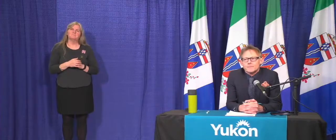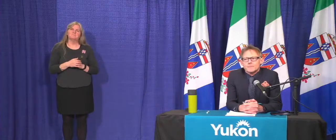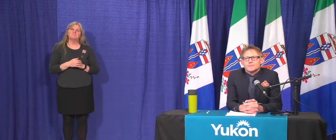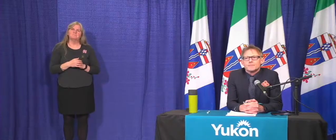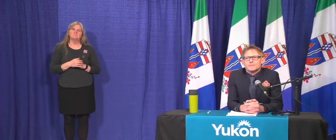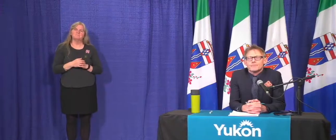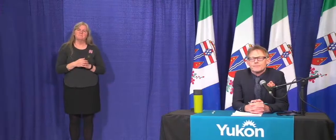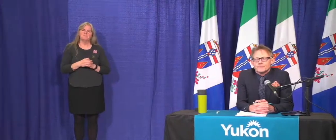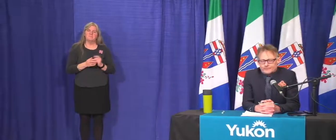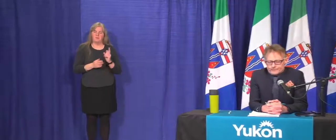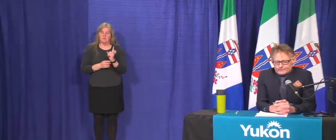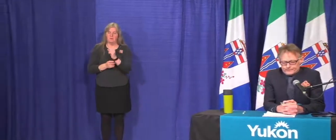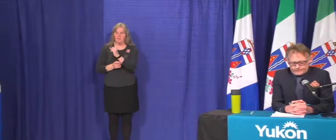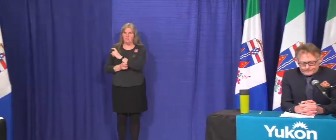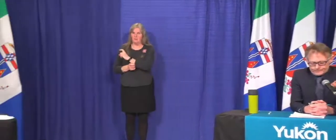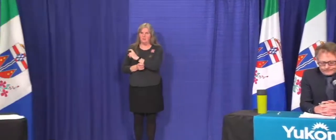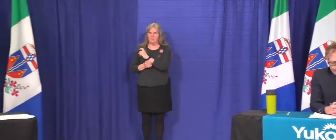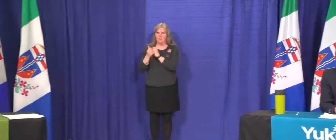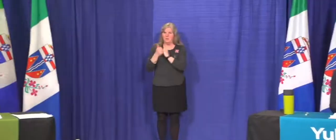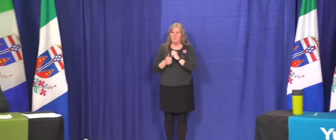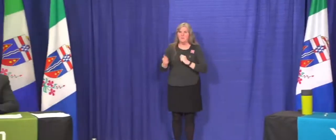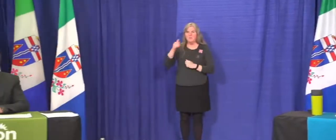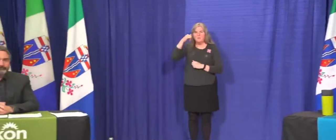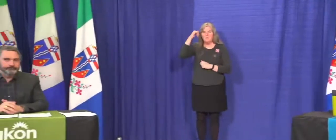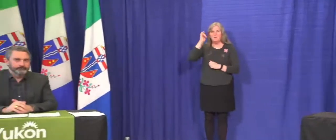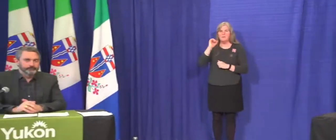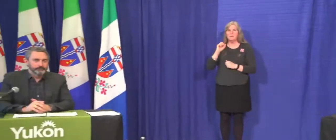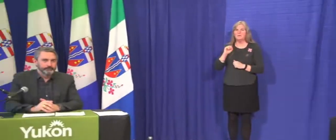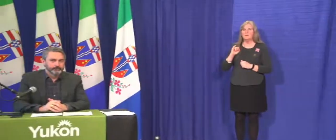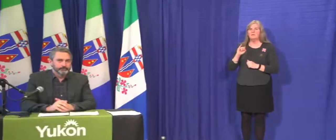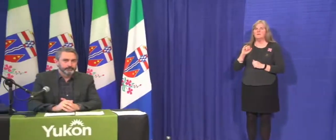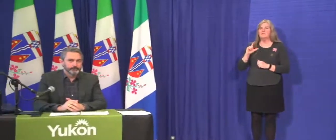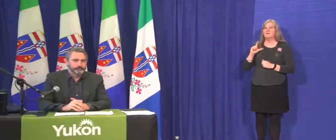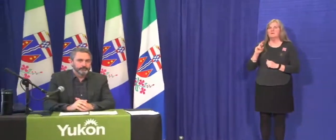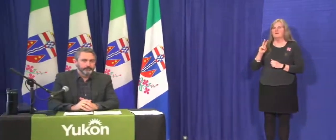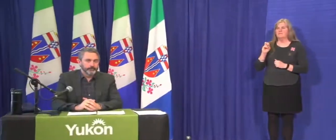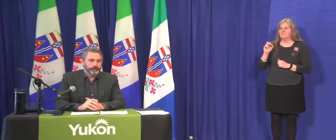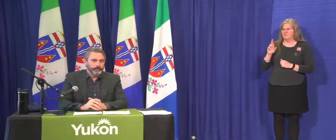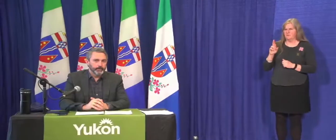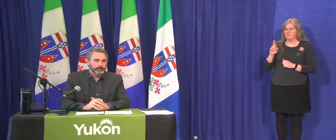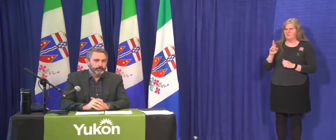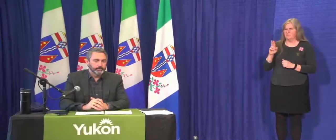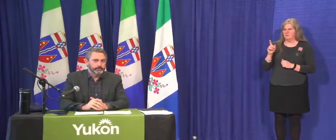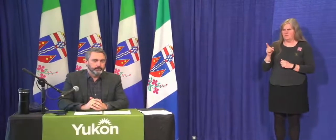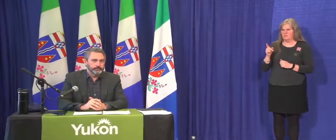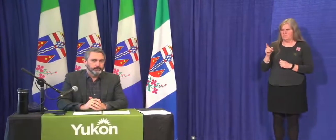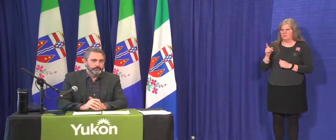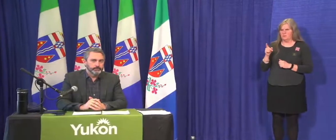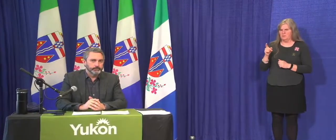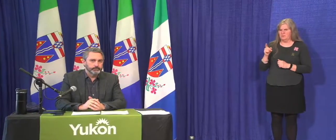to check in with and check in on.